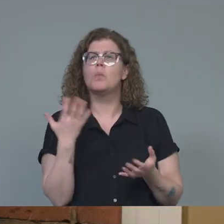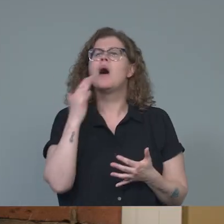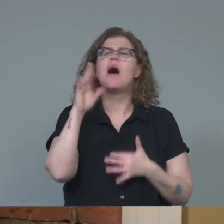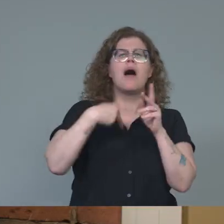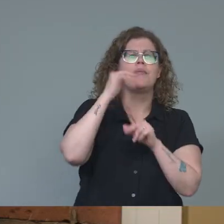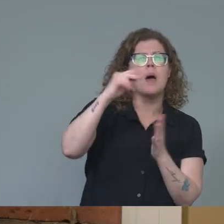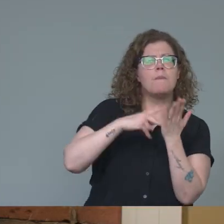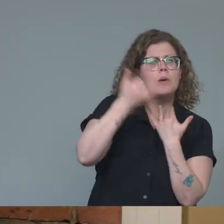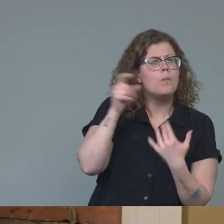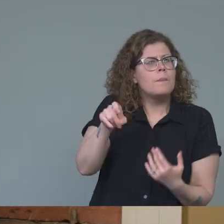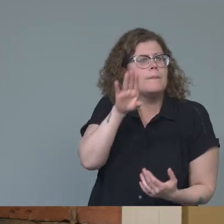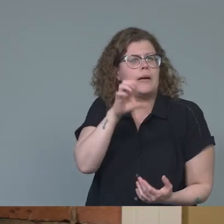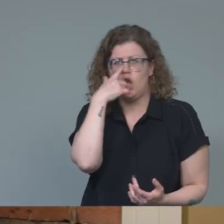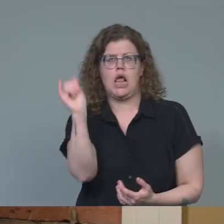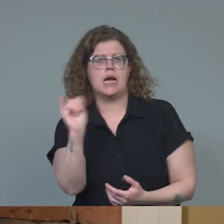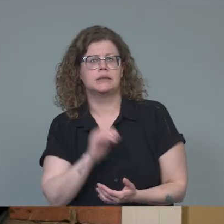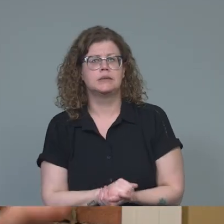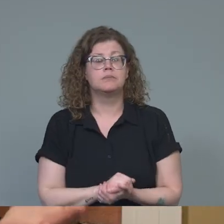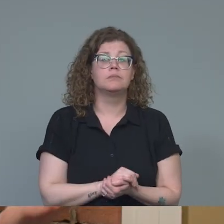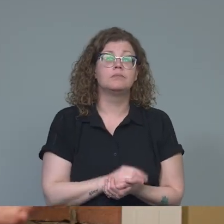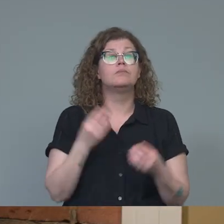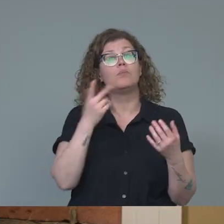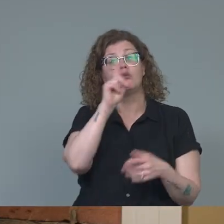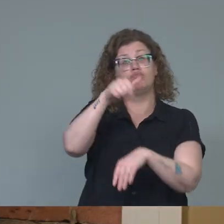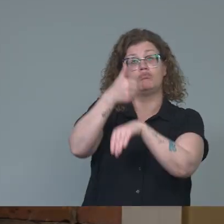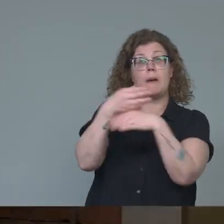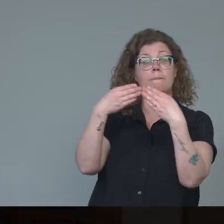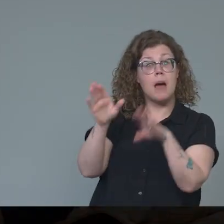teach engagement for future generations of artists who might be doing this kind of project.